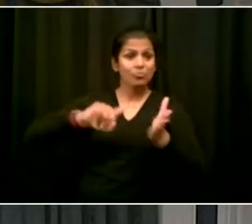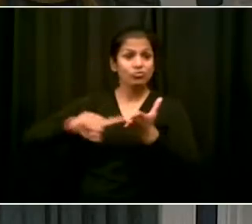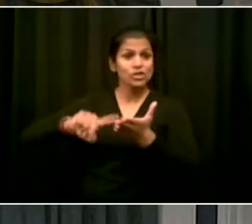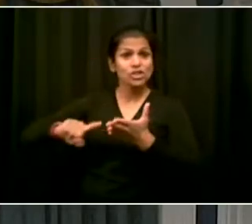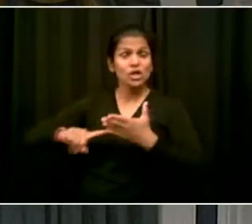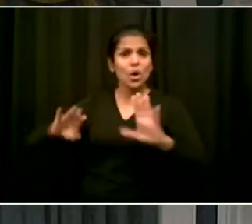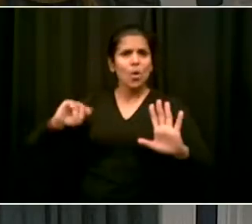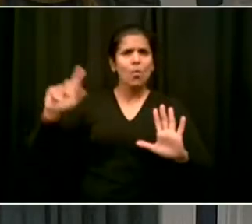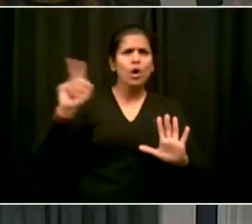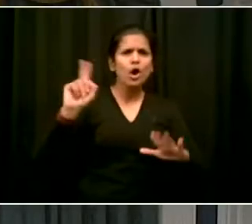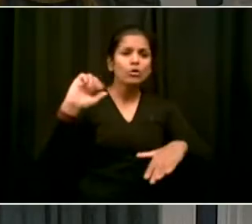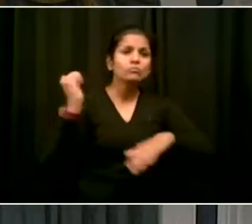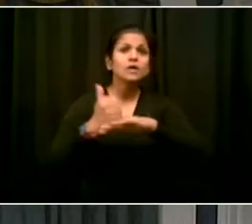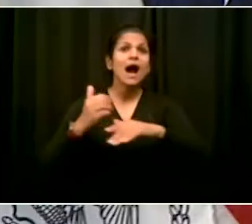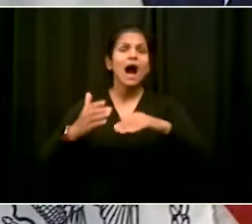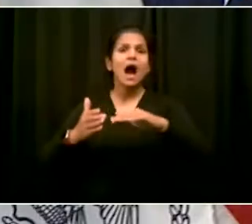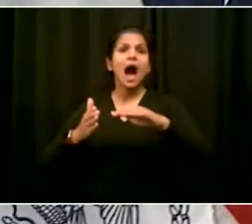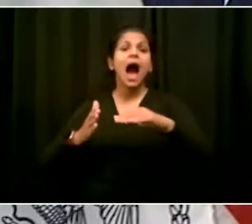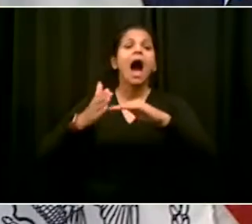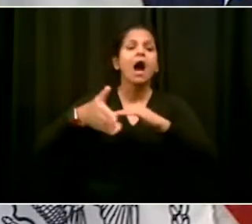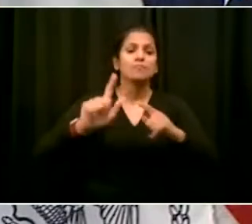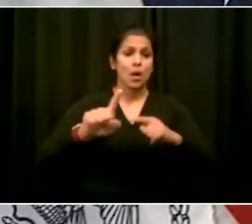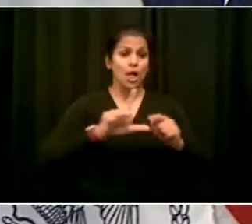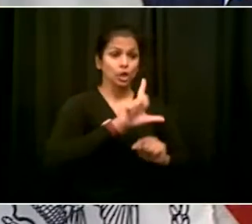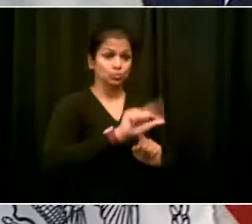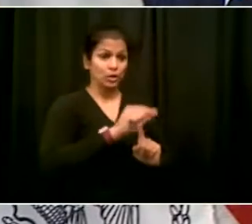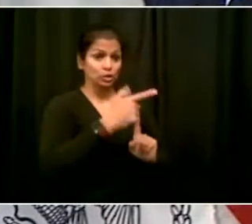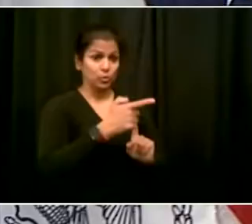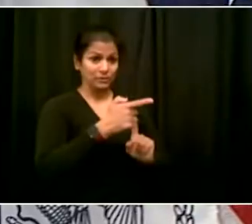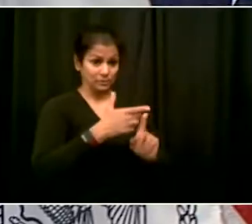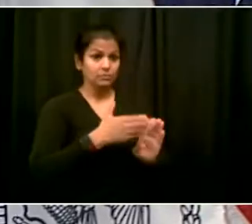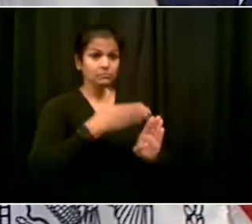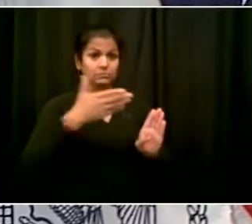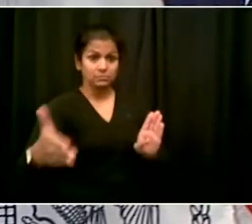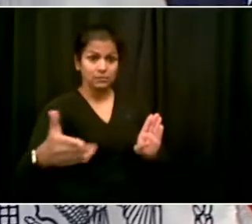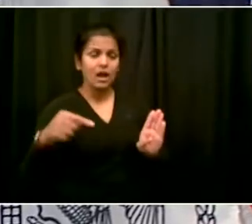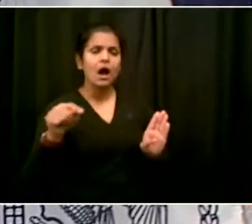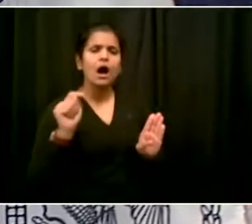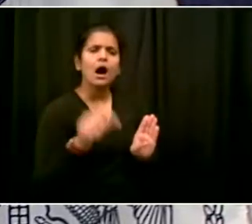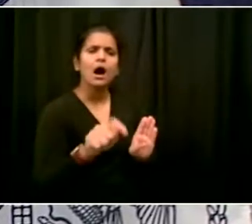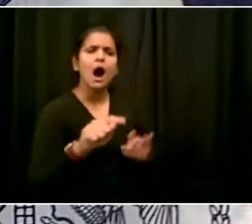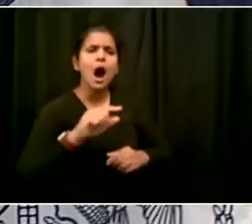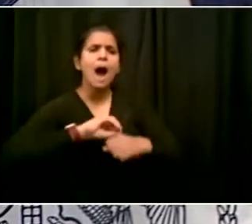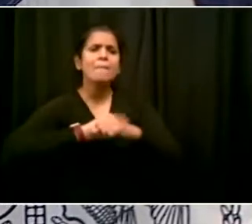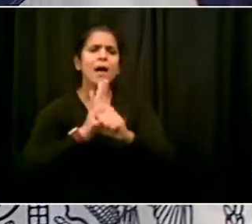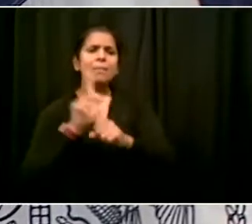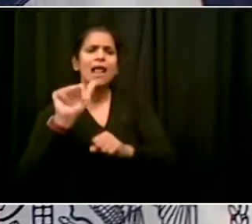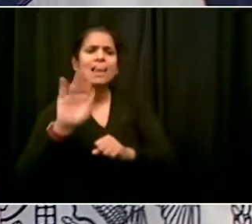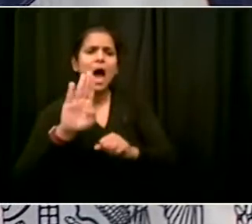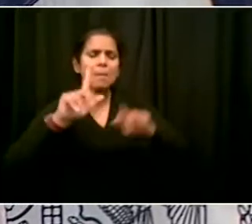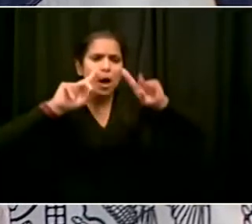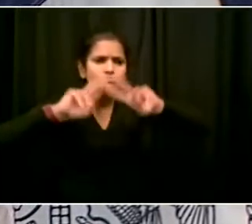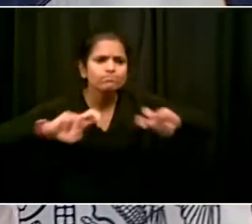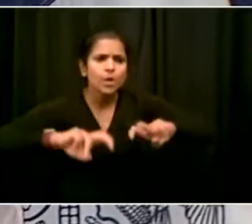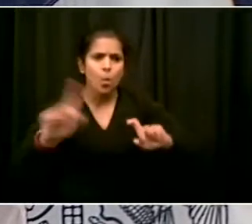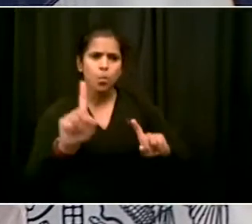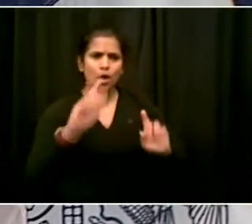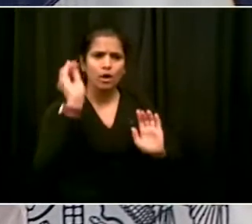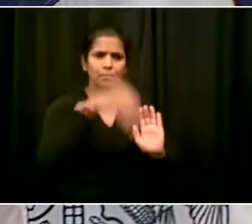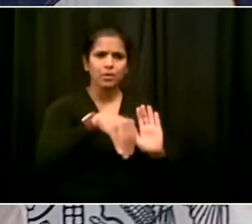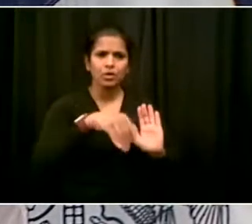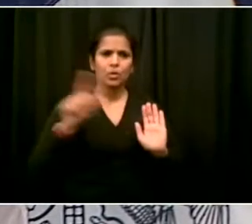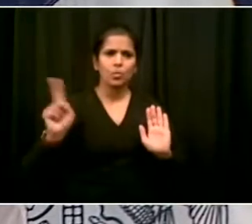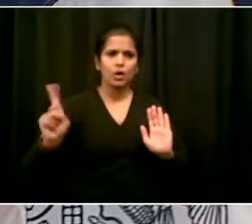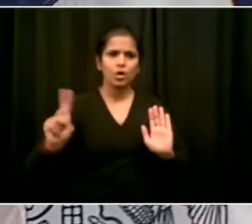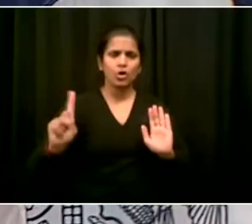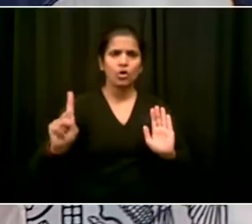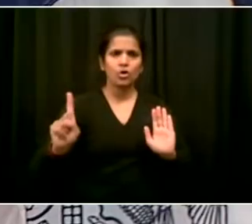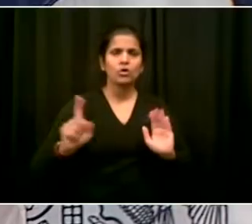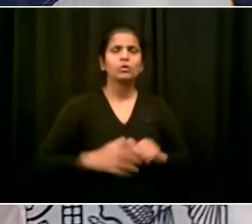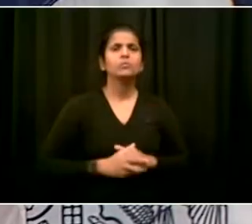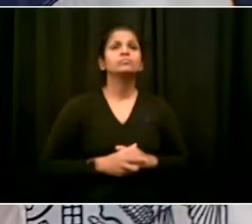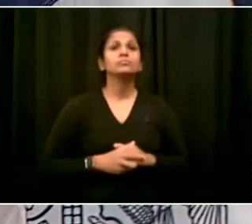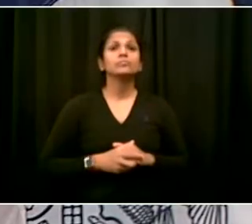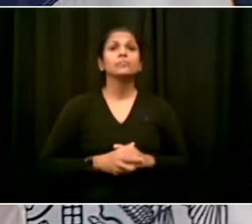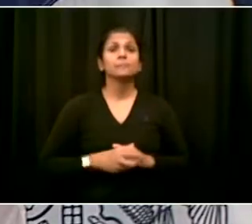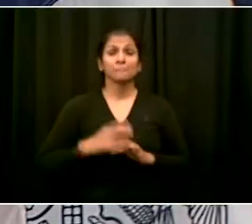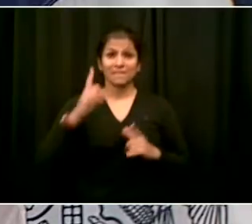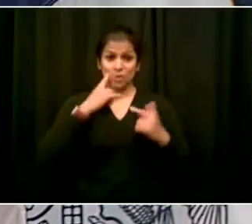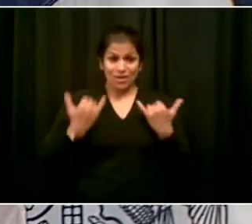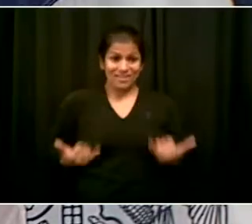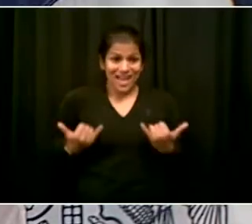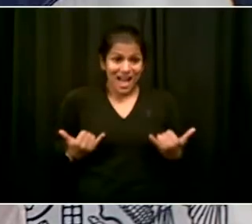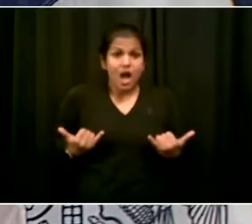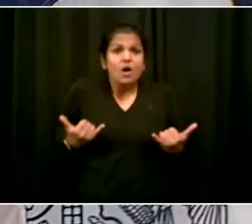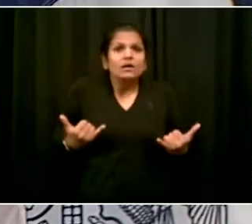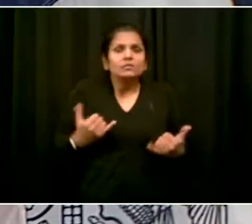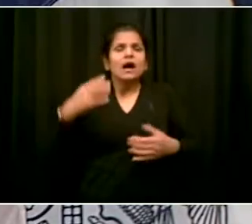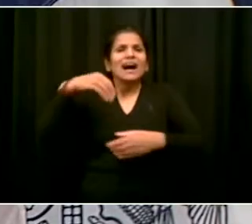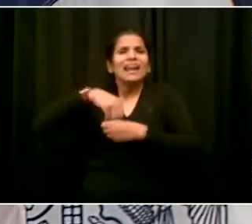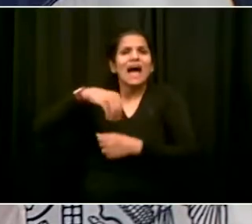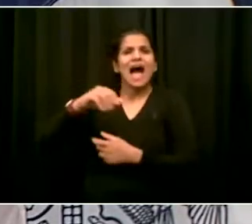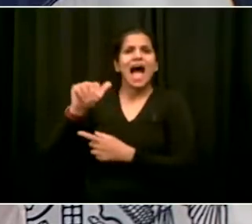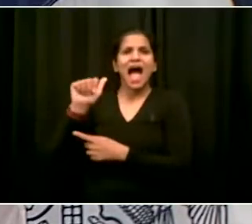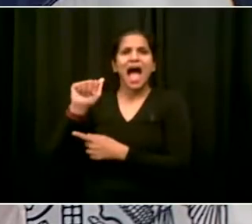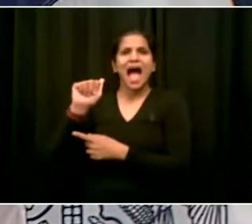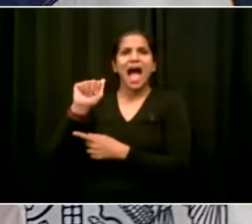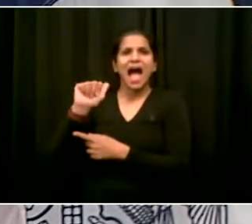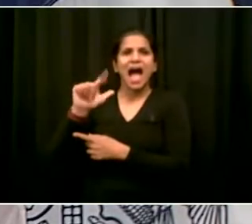AND WHAT IS JANE